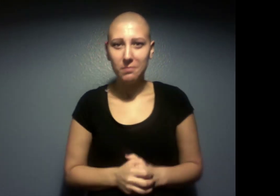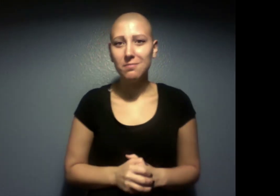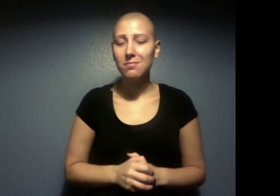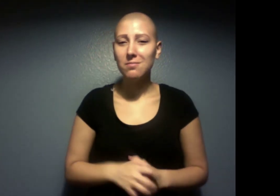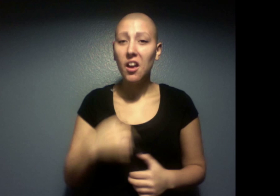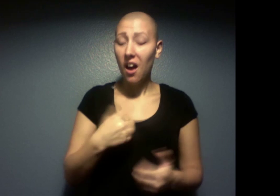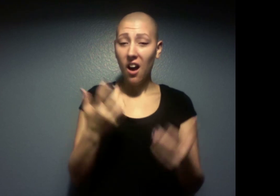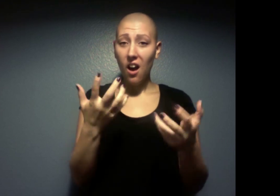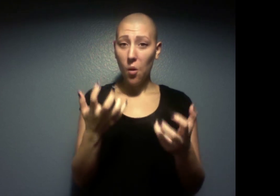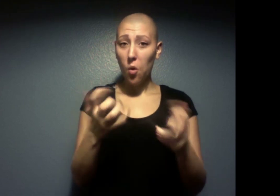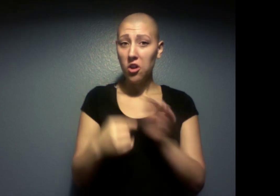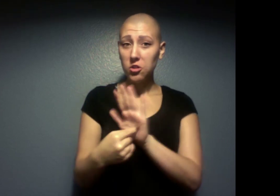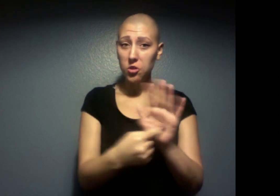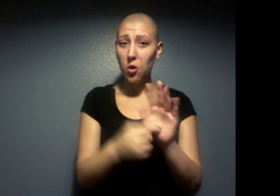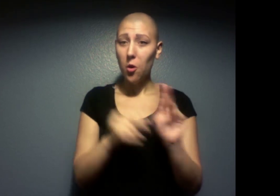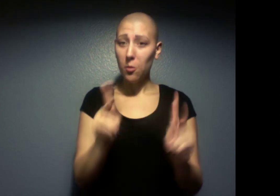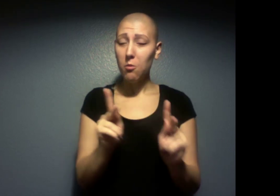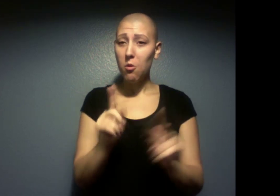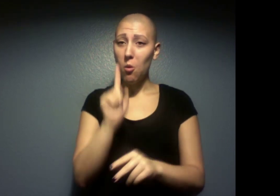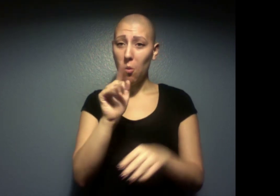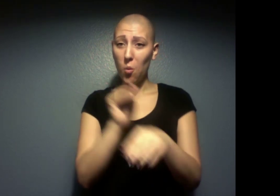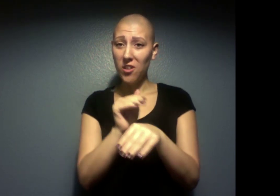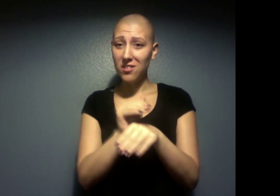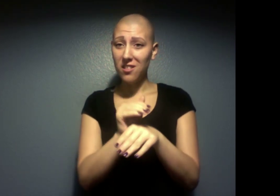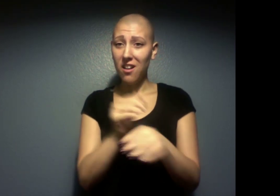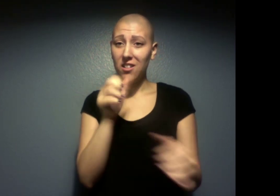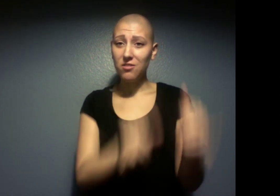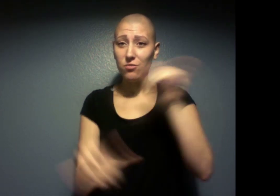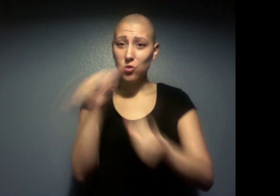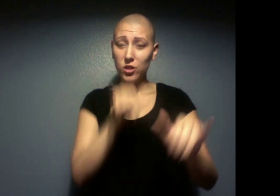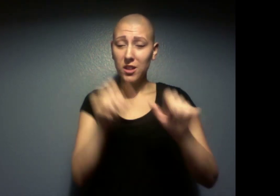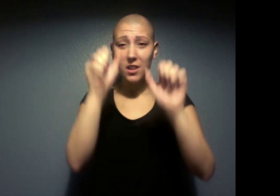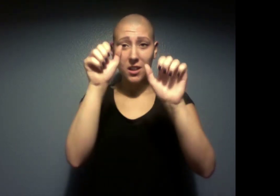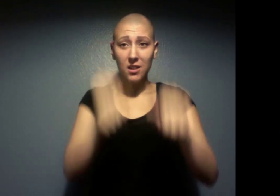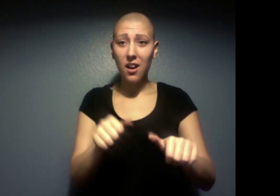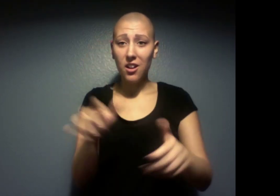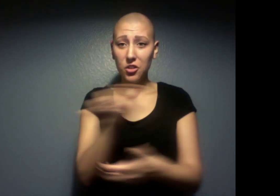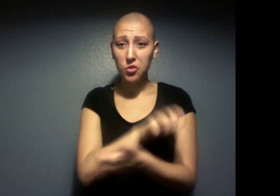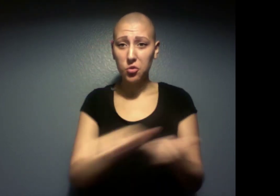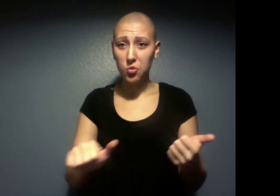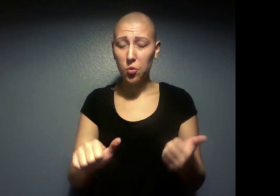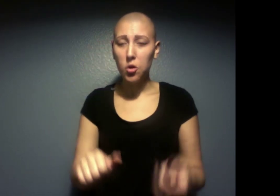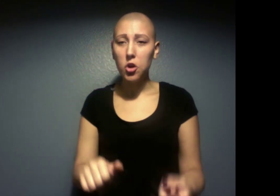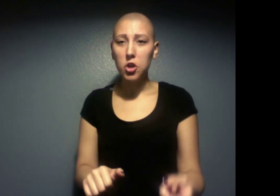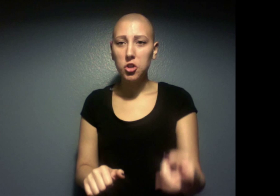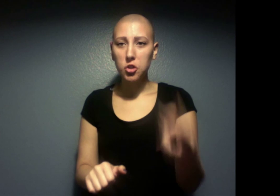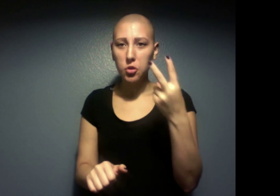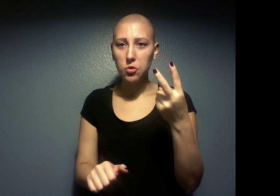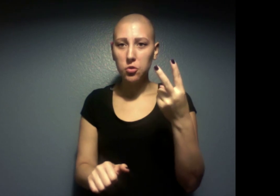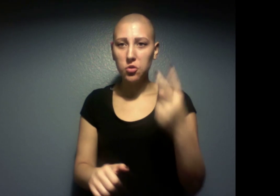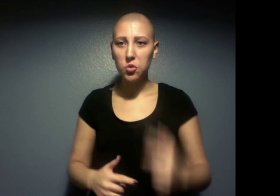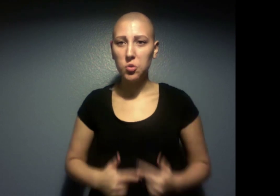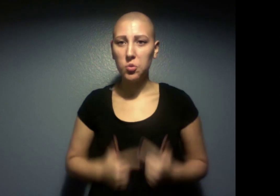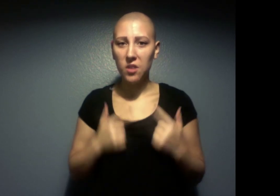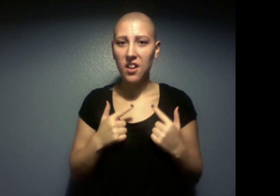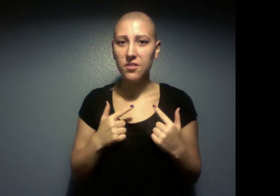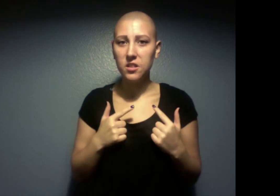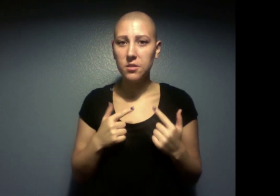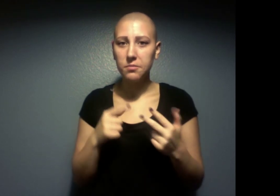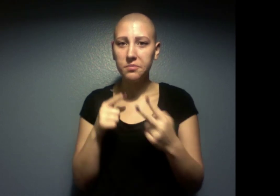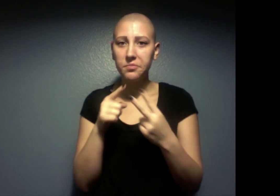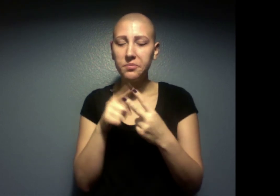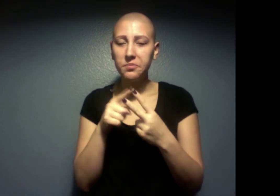I want to show people that one night of drinking can ruin two lives.